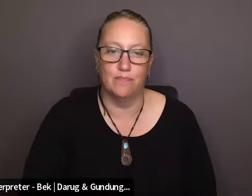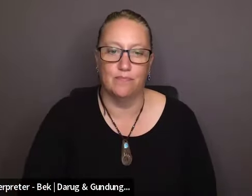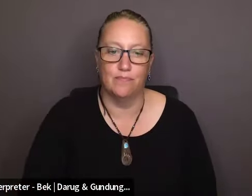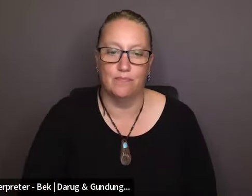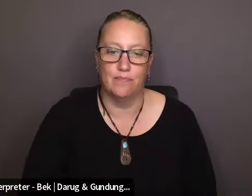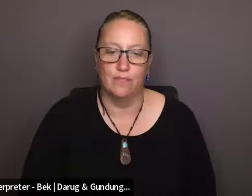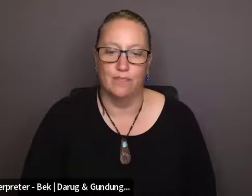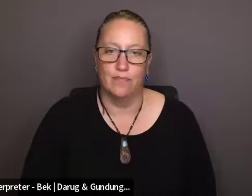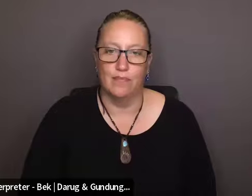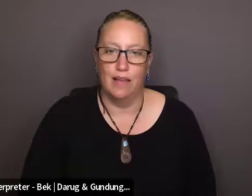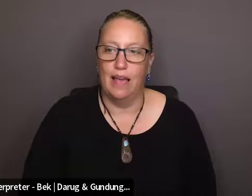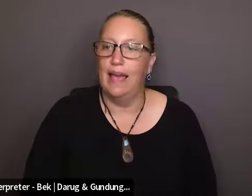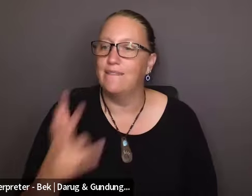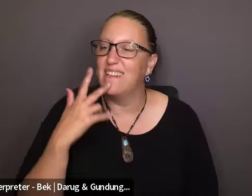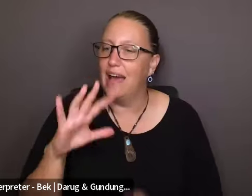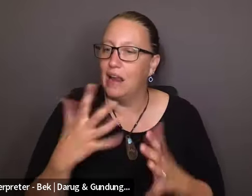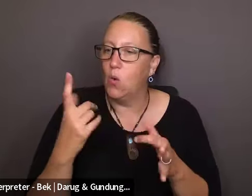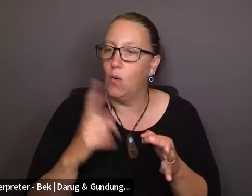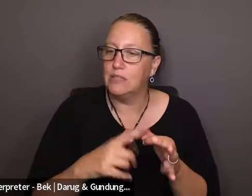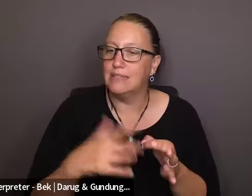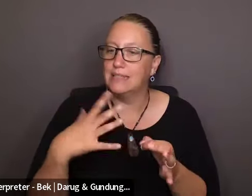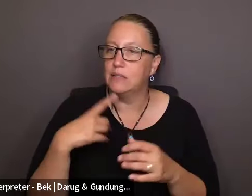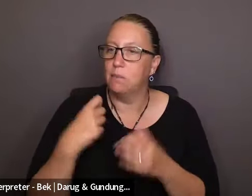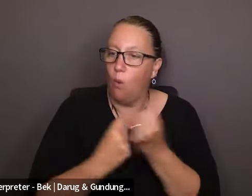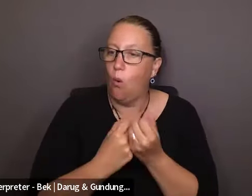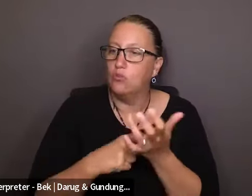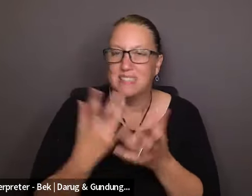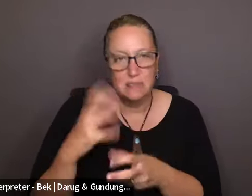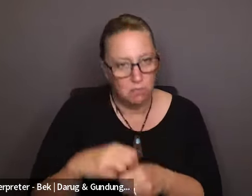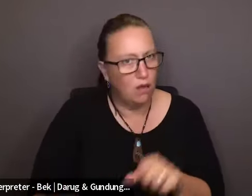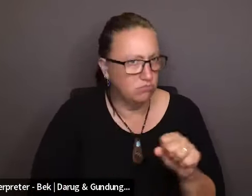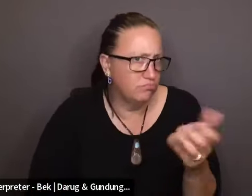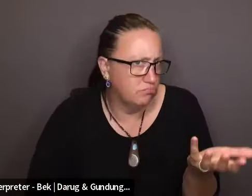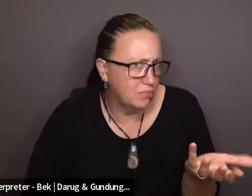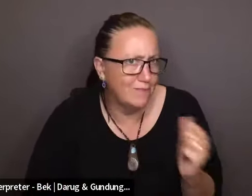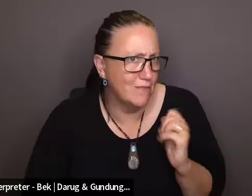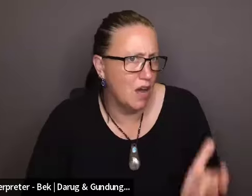intellectual disability to be part of your research team, and as I think Francisco has also asked a question about